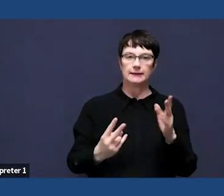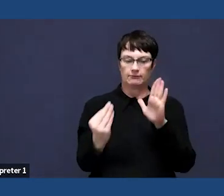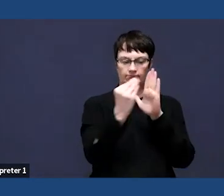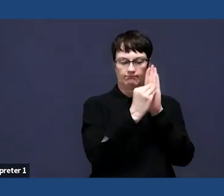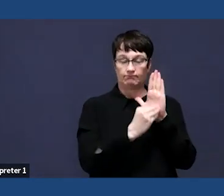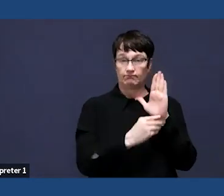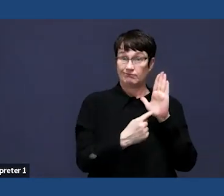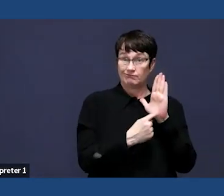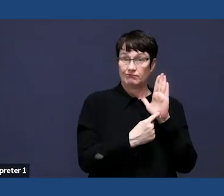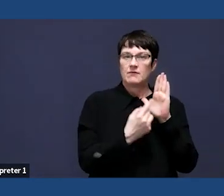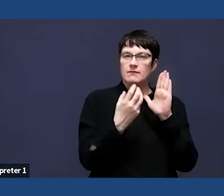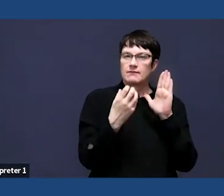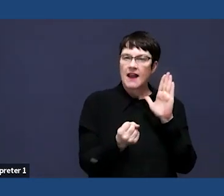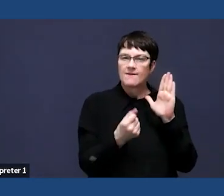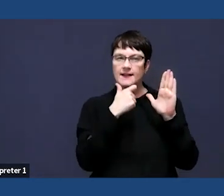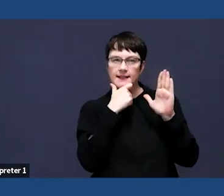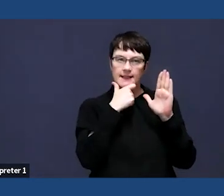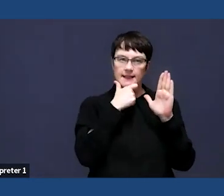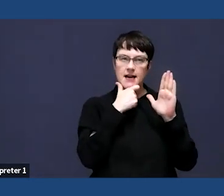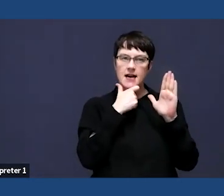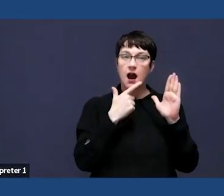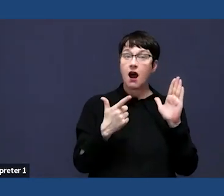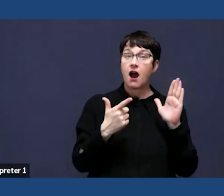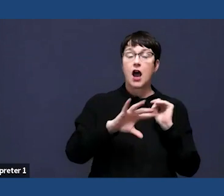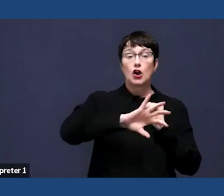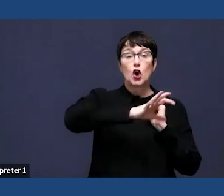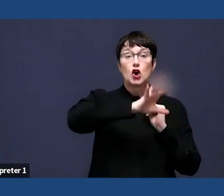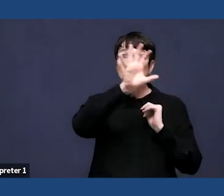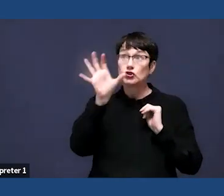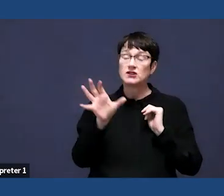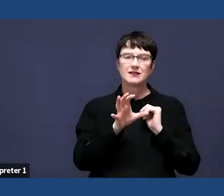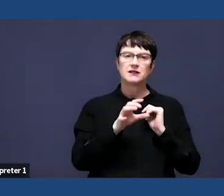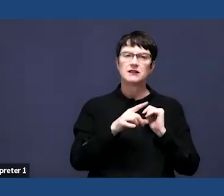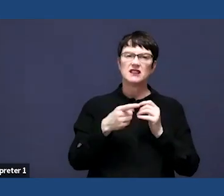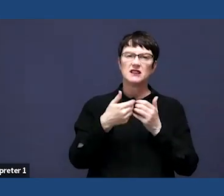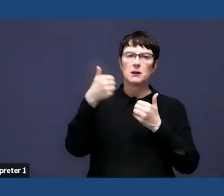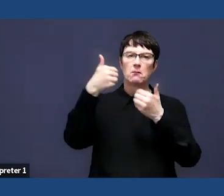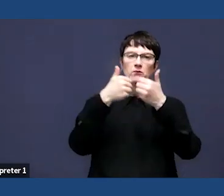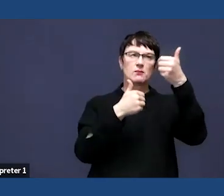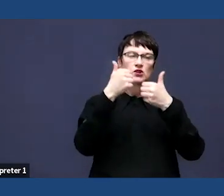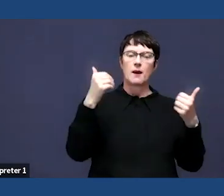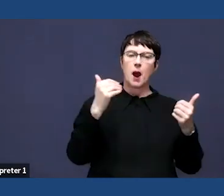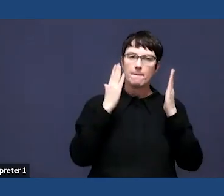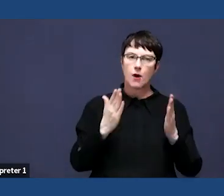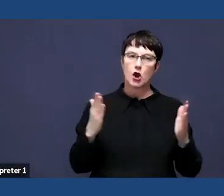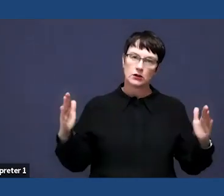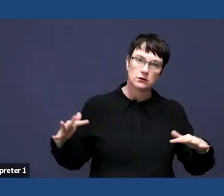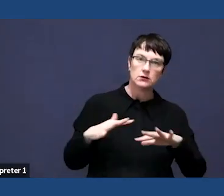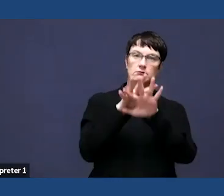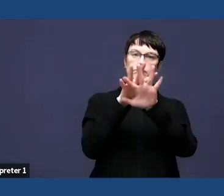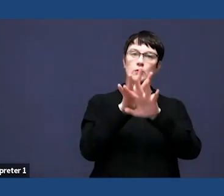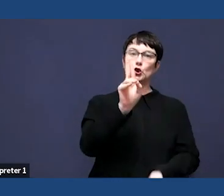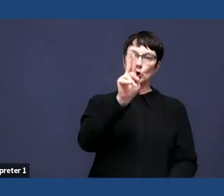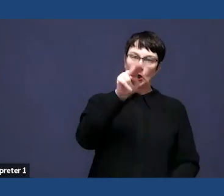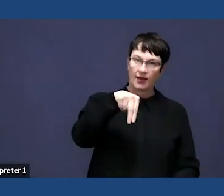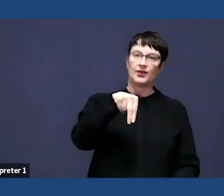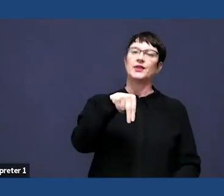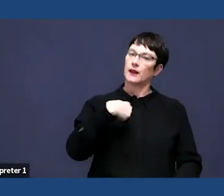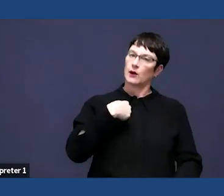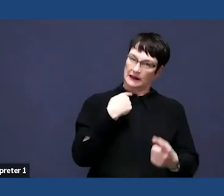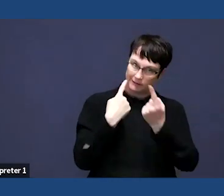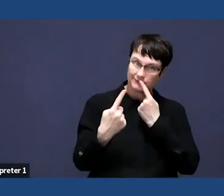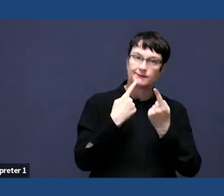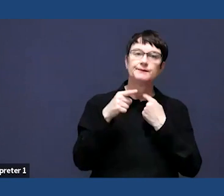They wanted to get together and talk intergovernmentally about what the gaps are and how best to address